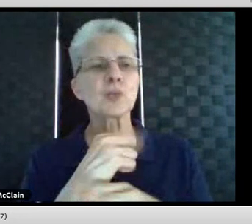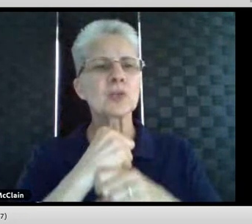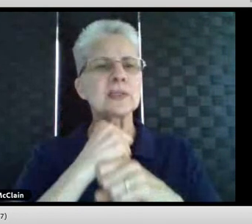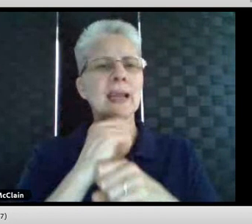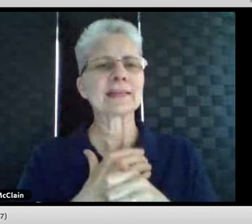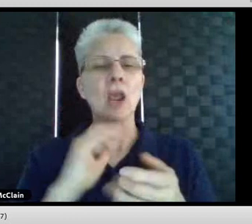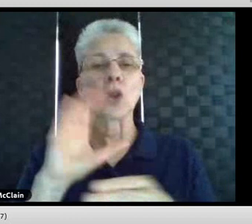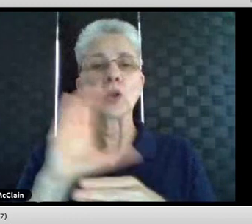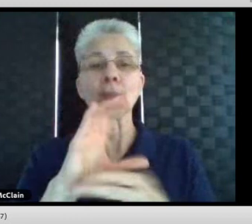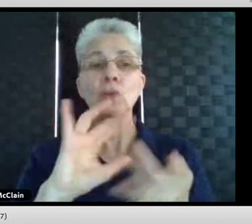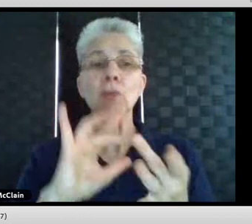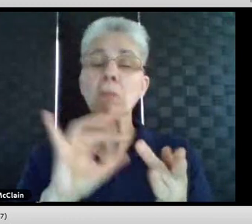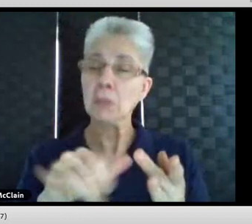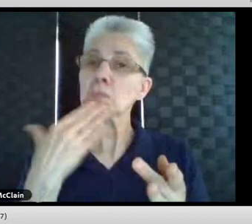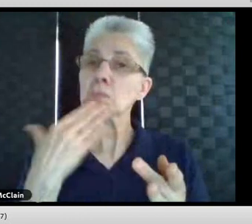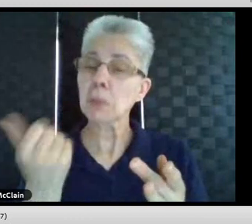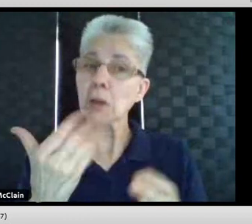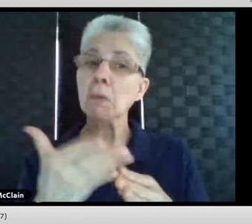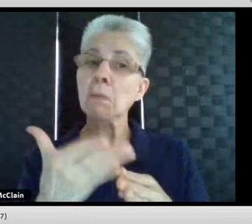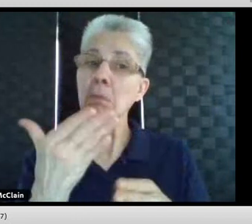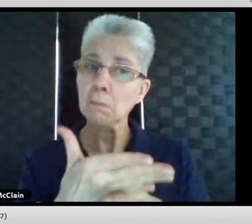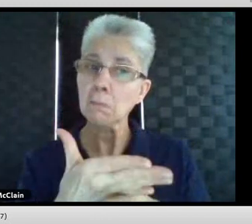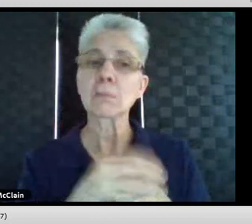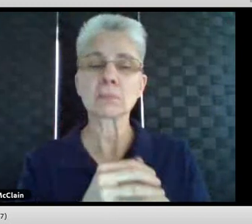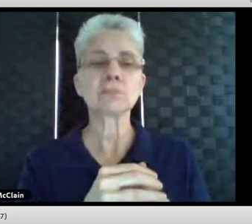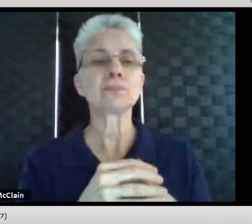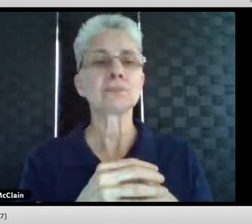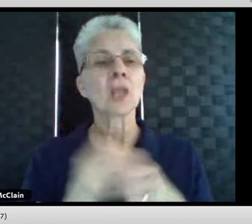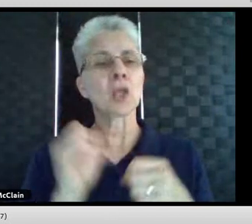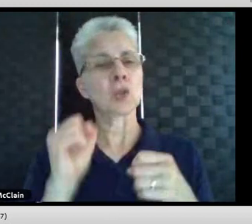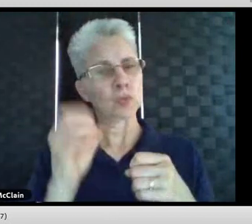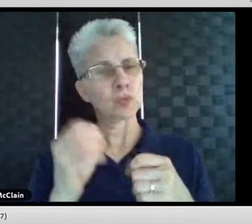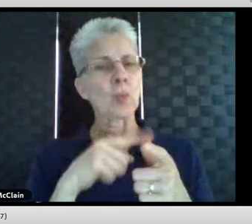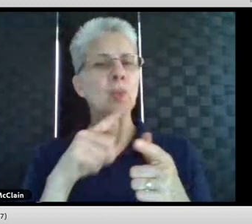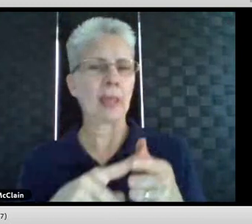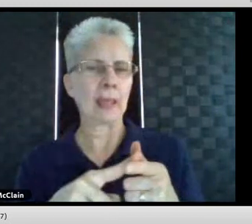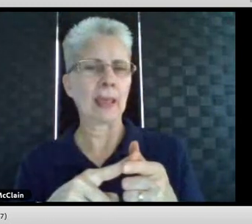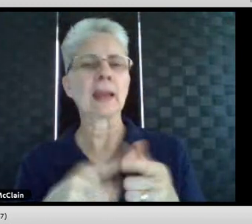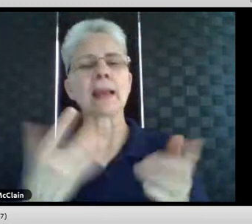So that's a little bit better. And so they -- Again, you want to reassure the patron.